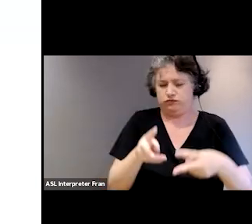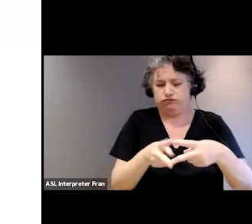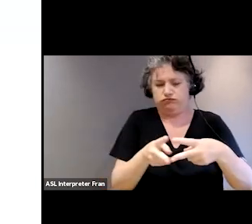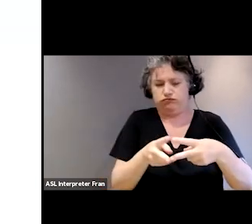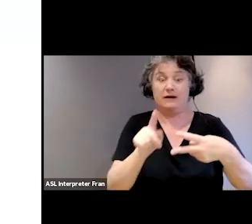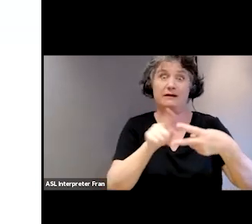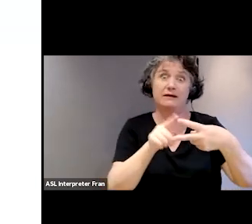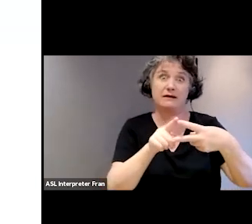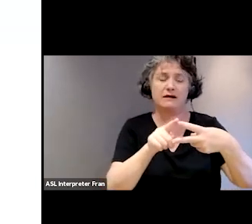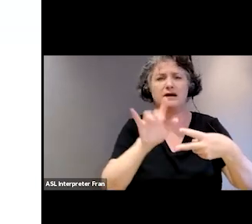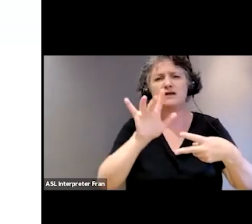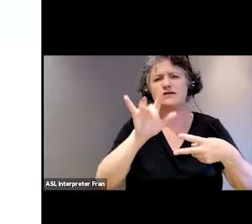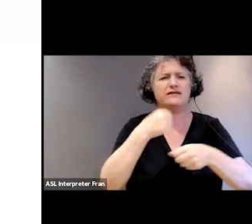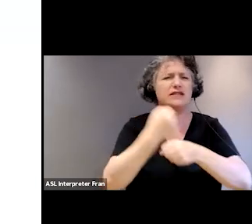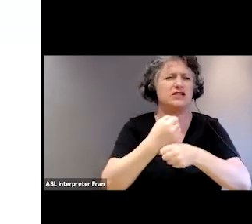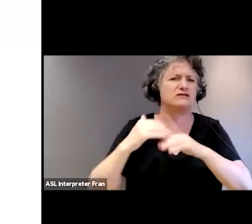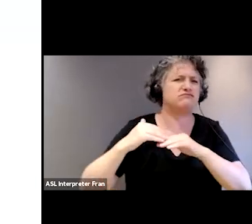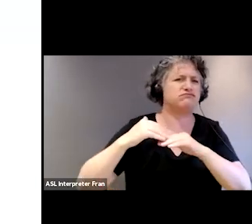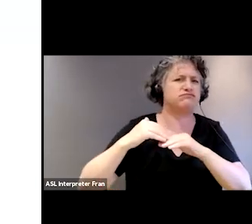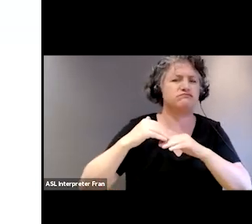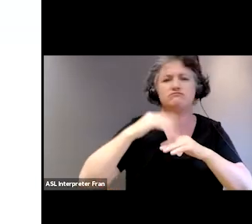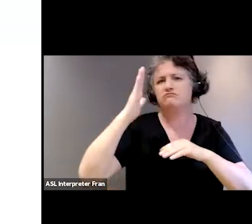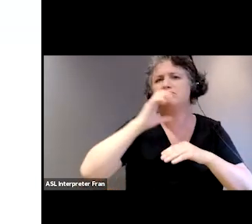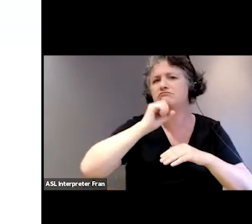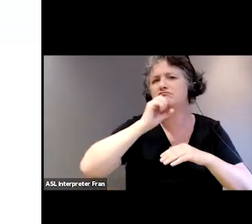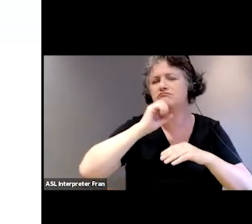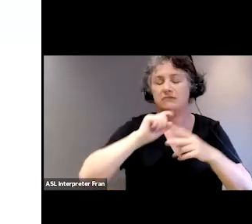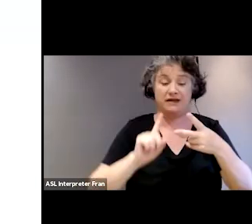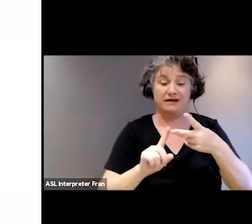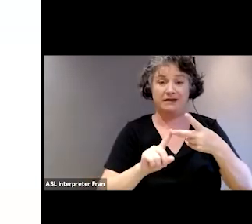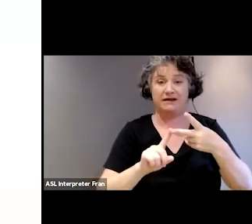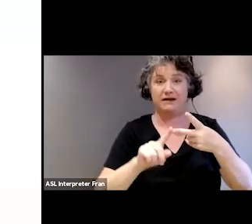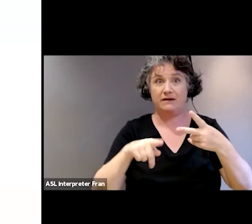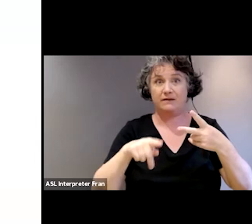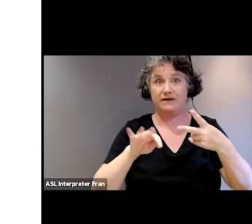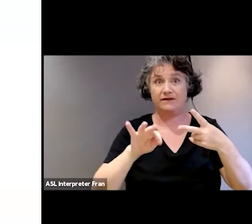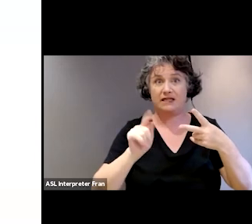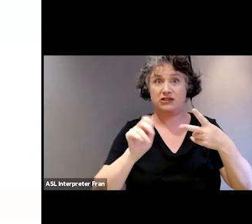outcomes, people have been getting a lot more sick when they are infected